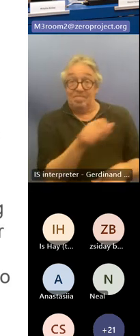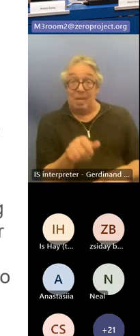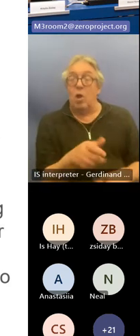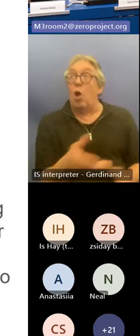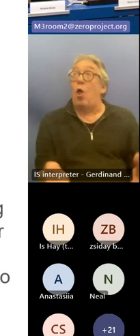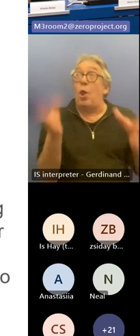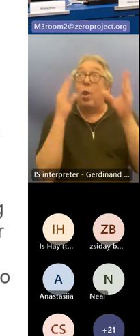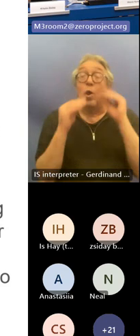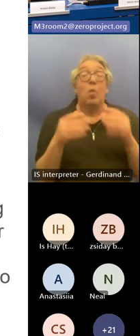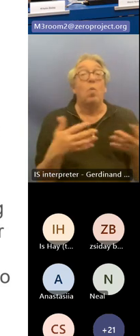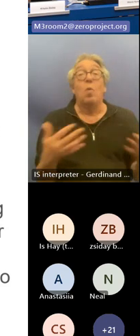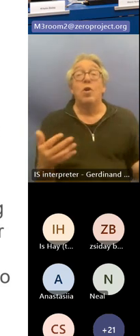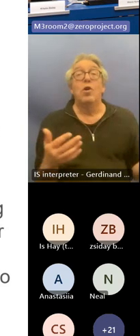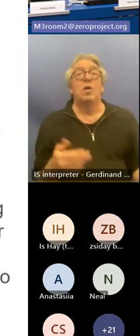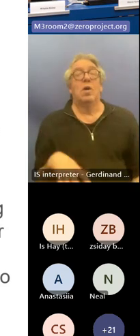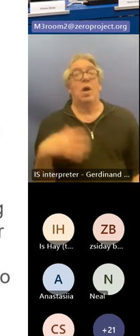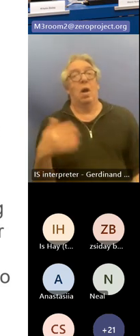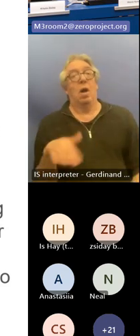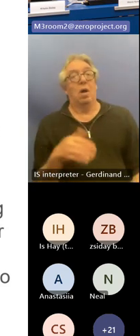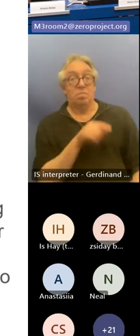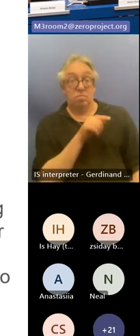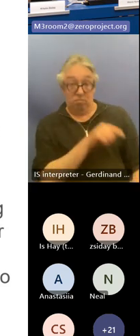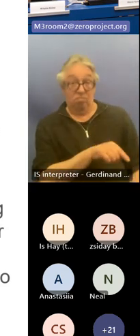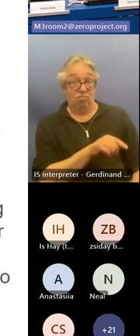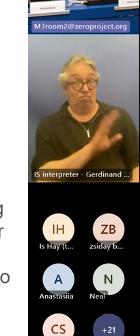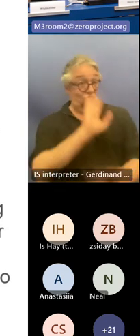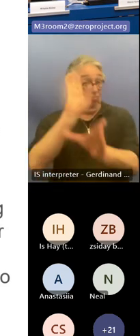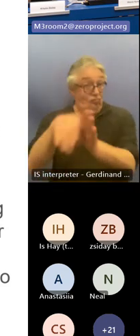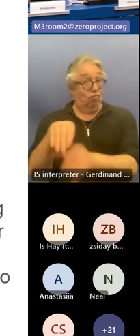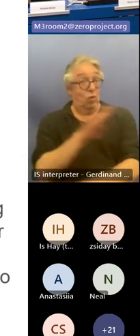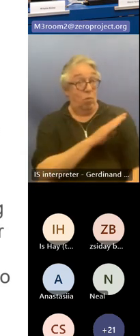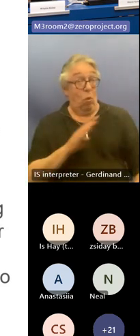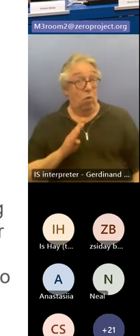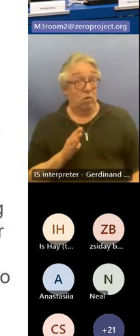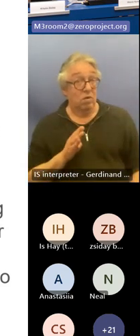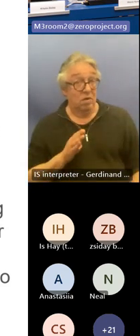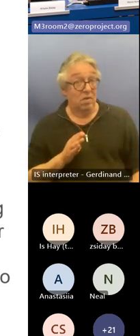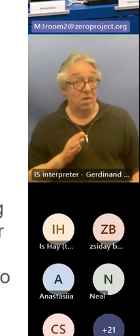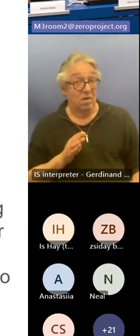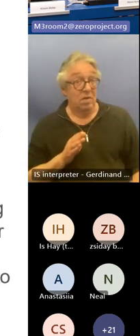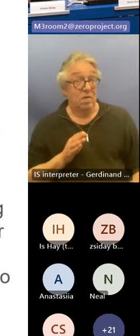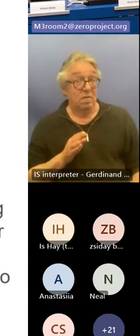awesome is that they are getting board roles, that is the bottom line. We have spoken to our scholars